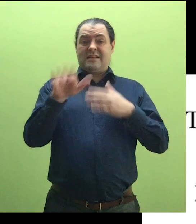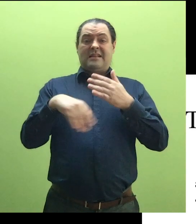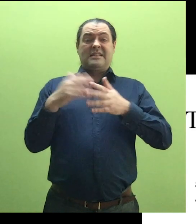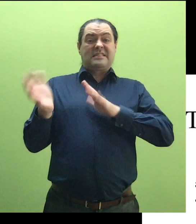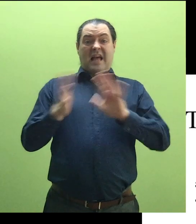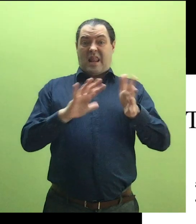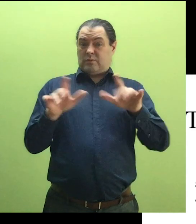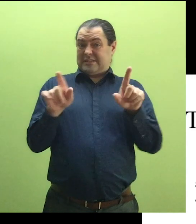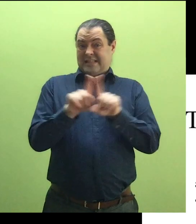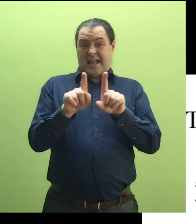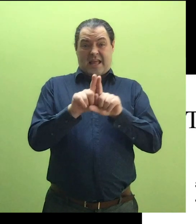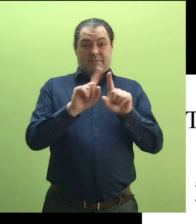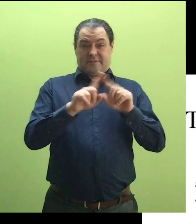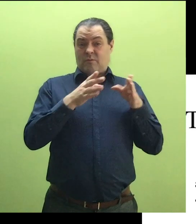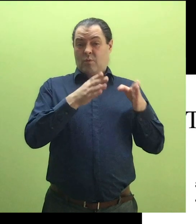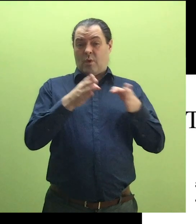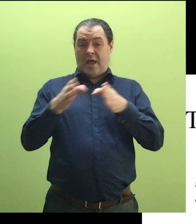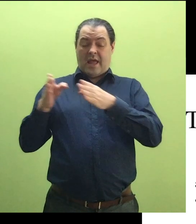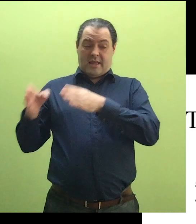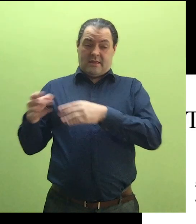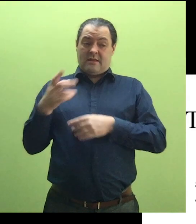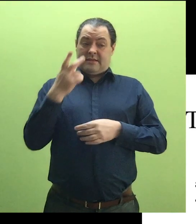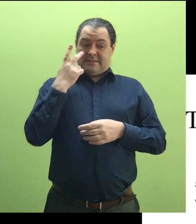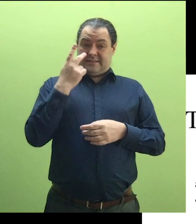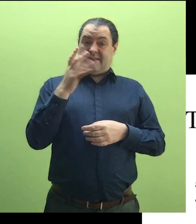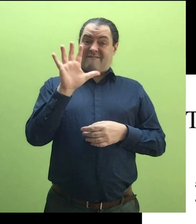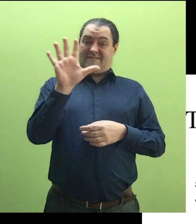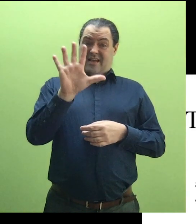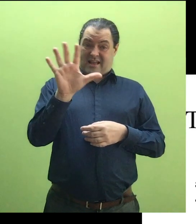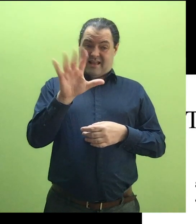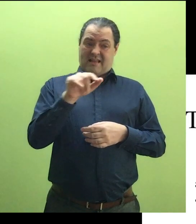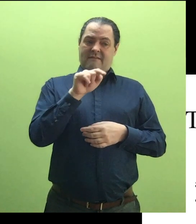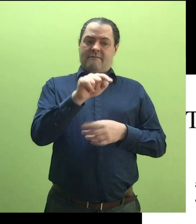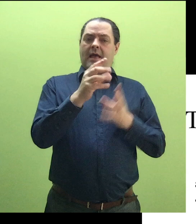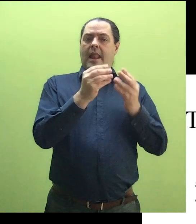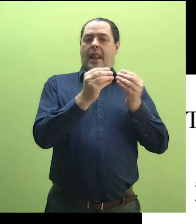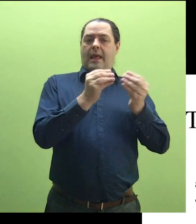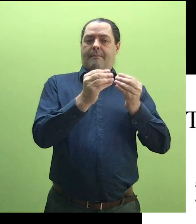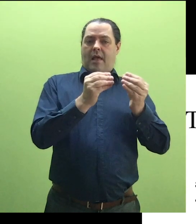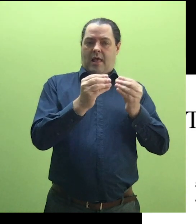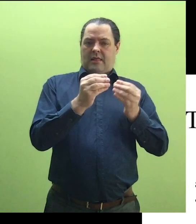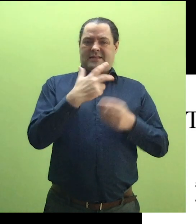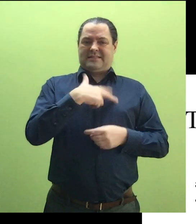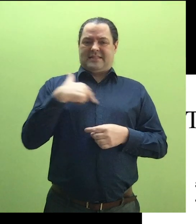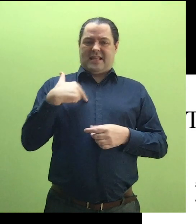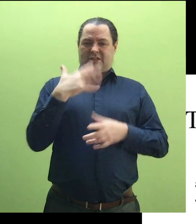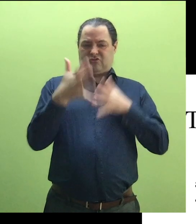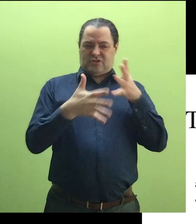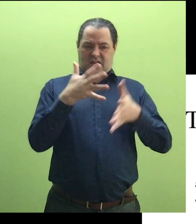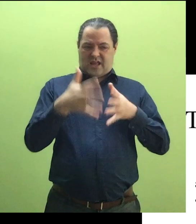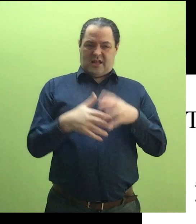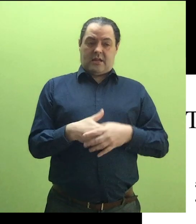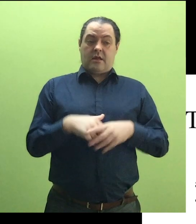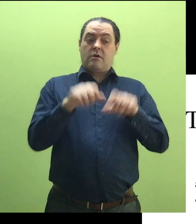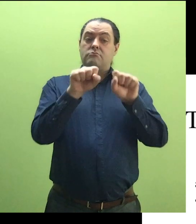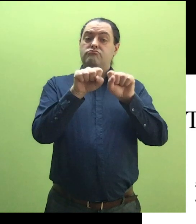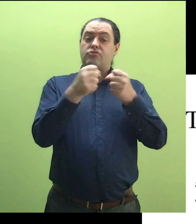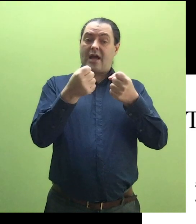strategies as well. In 5, we see an example of a labile verb in Danish Sign language. The verb "break" in both the causative